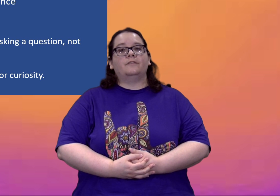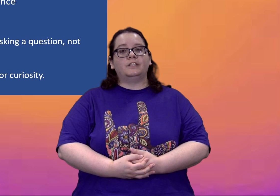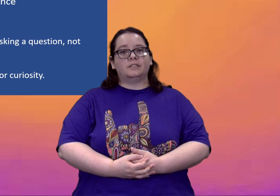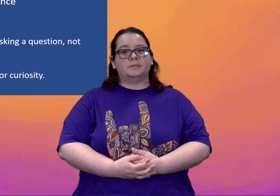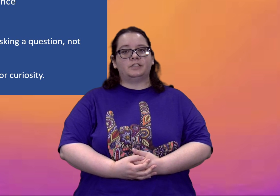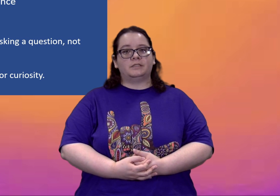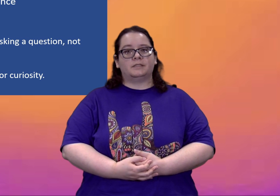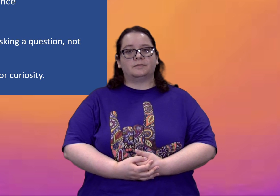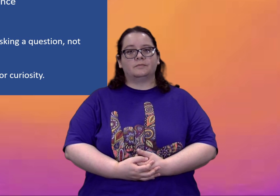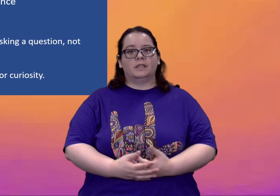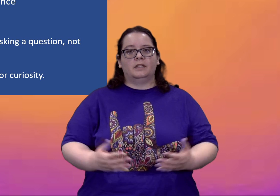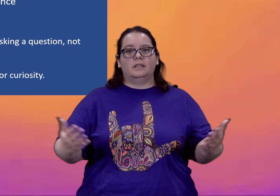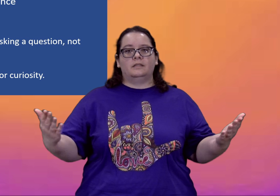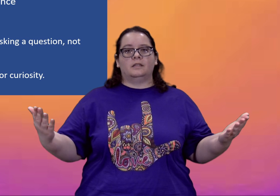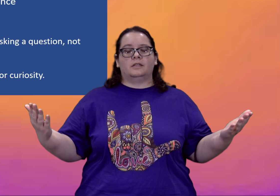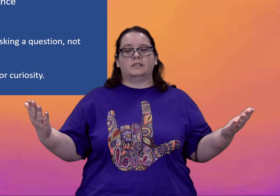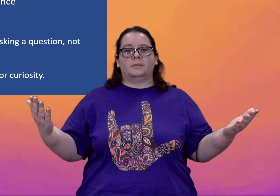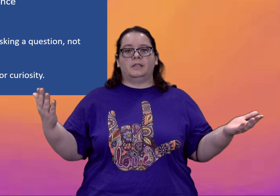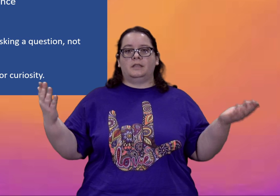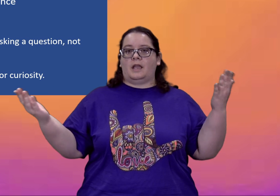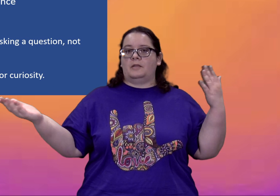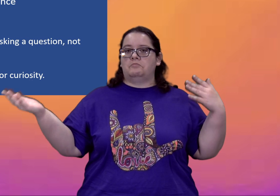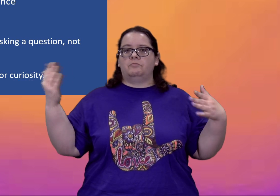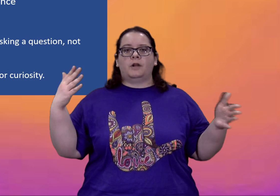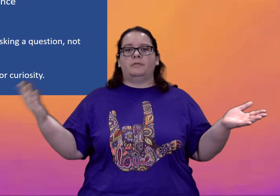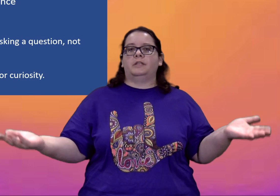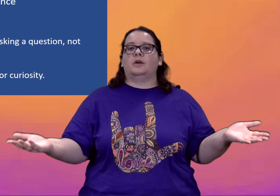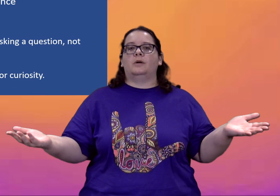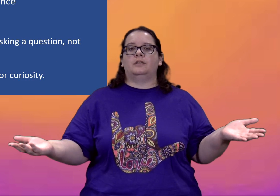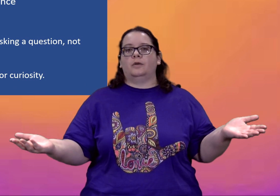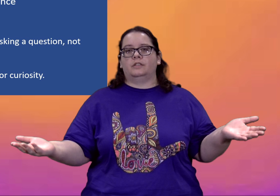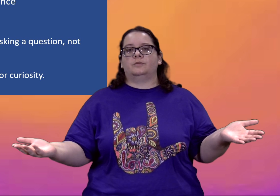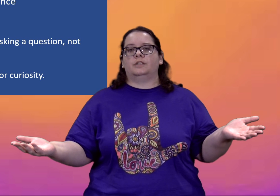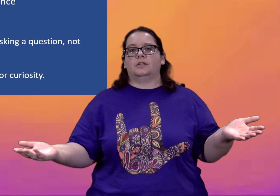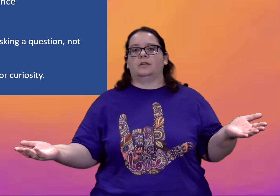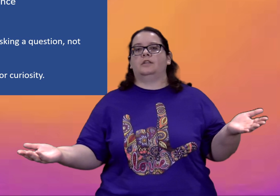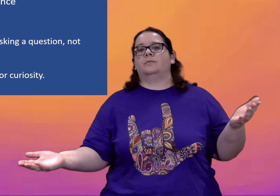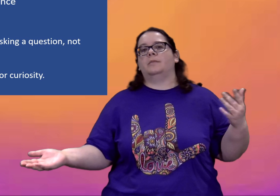Facial expressions are something that probably go unnoticed when you're talking. You probably